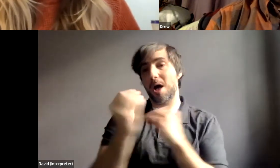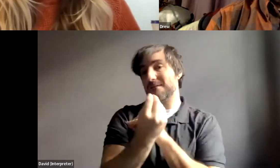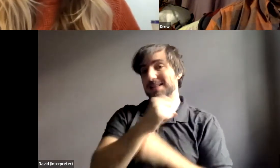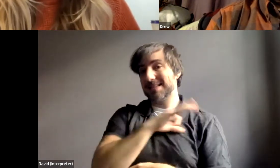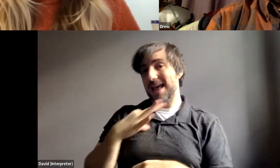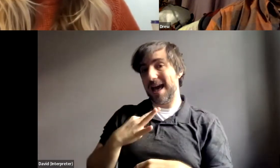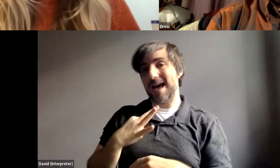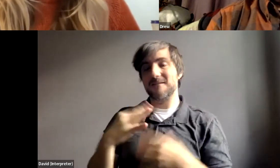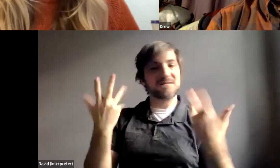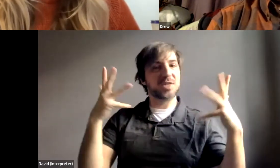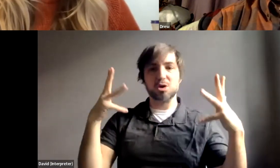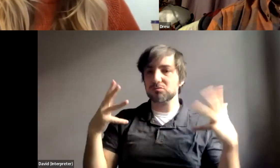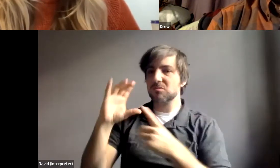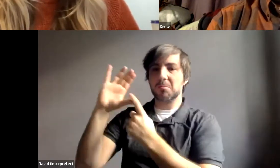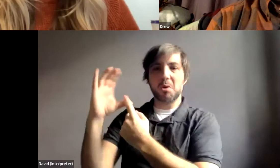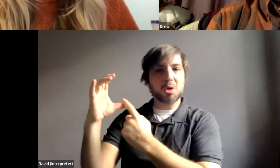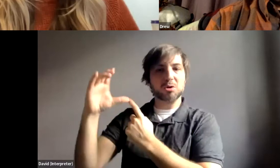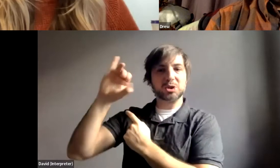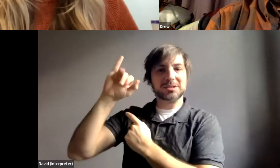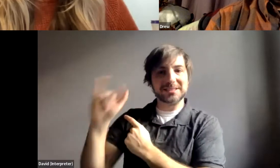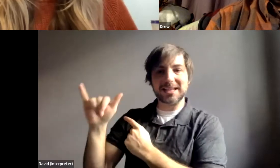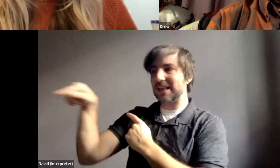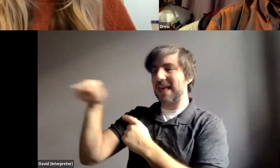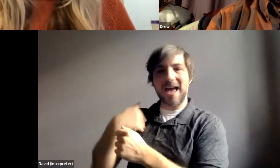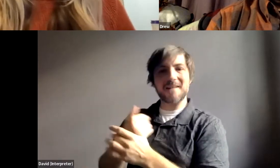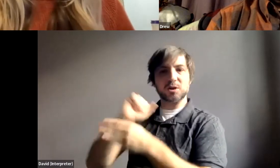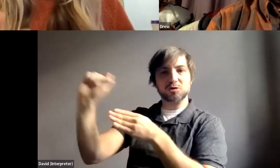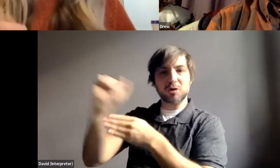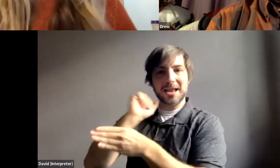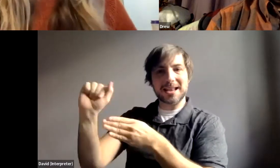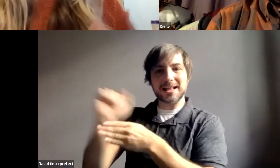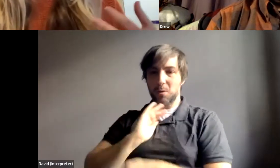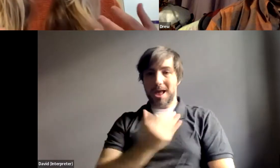city training which is giving them the